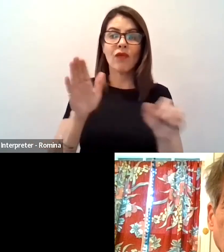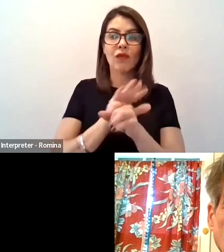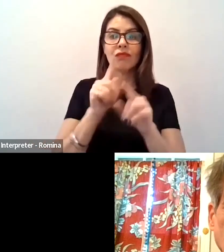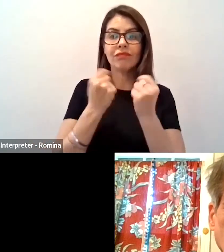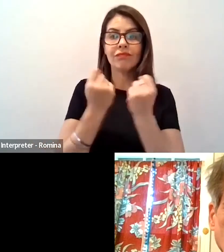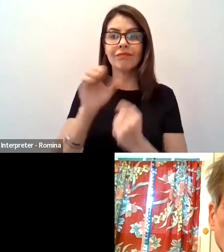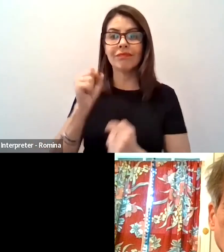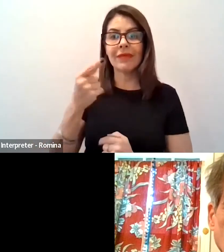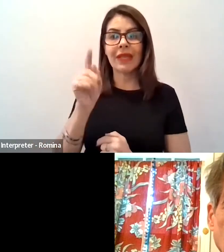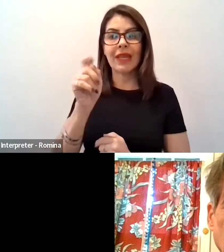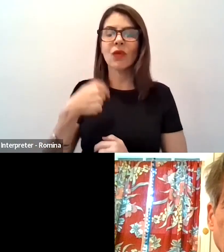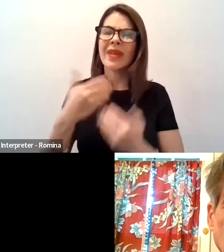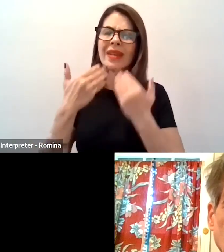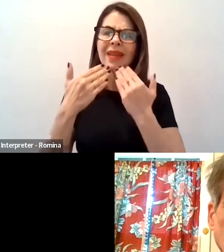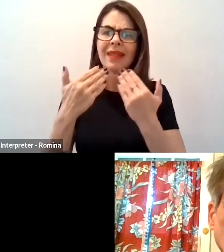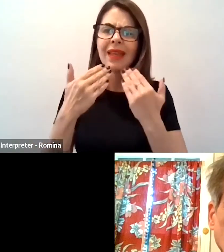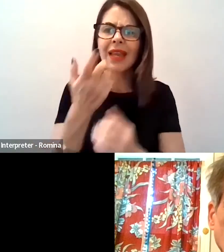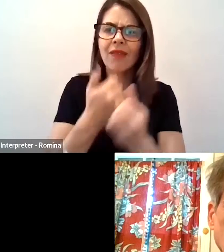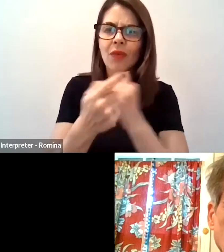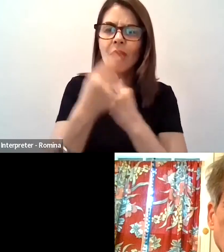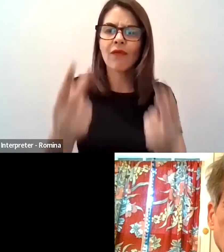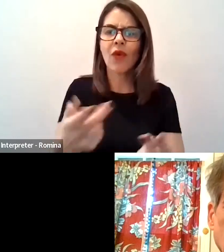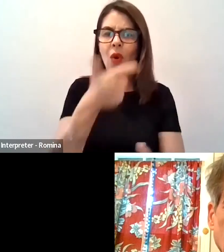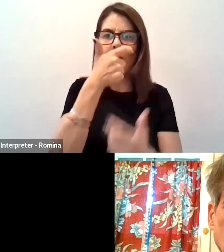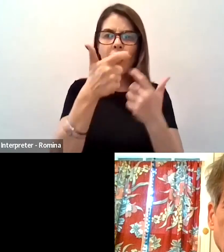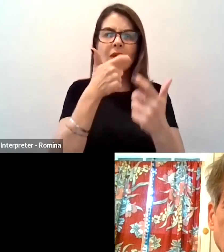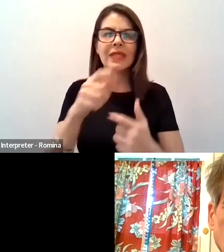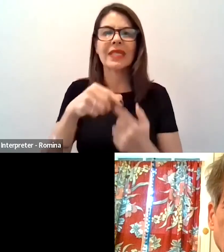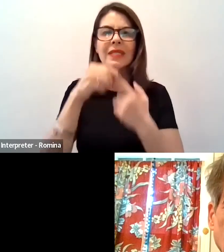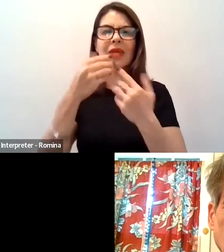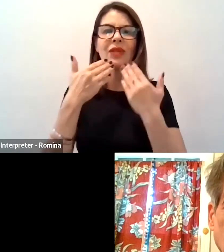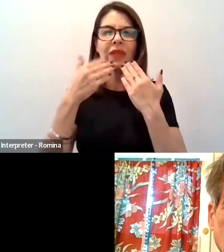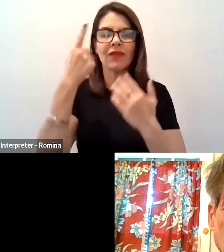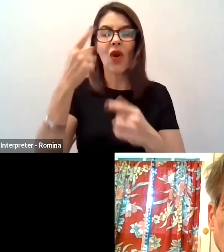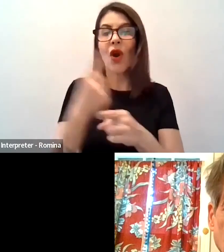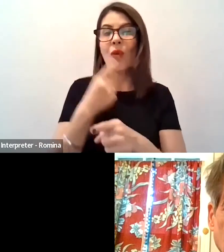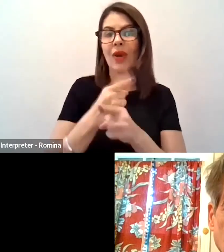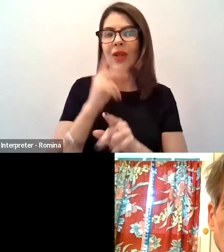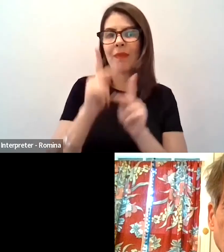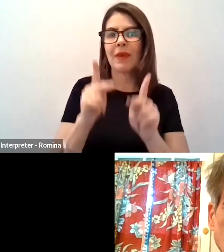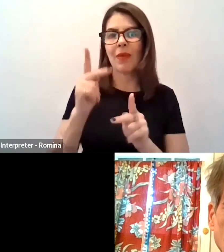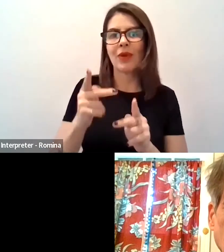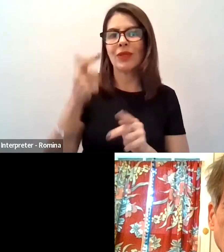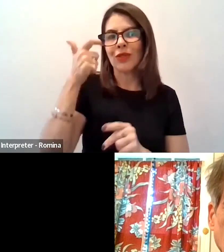we would like to thank you for watching. And a special thanks to our regular viewers who've been tuning in each week